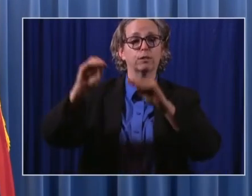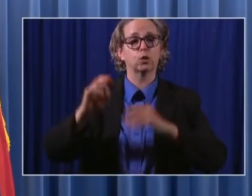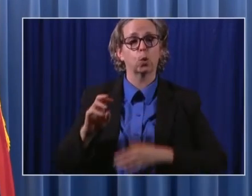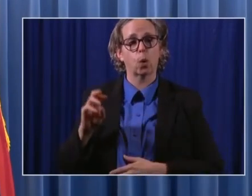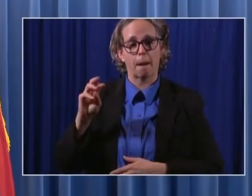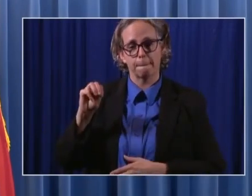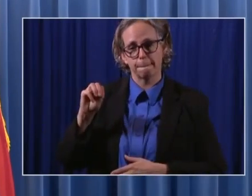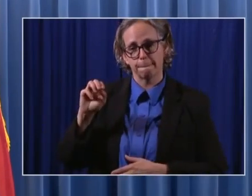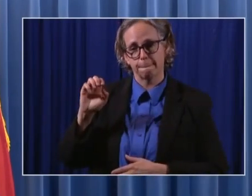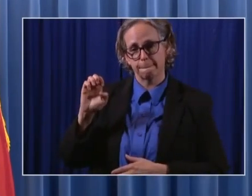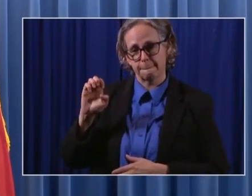AS WELL AS THE NURSING FACILITY OUTBREAK.